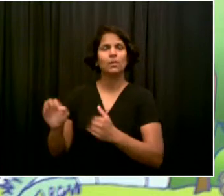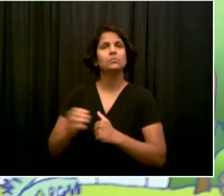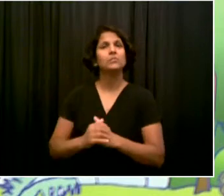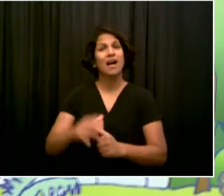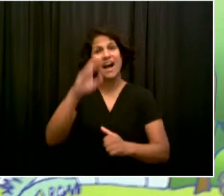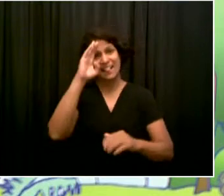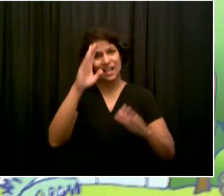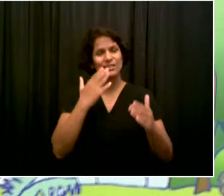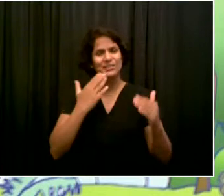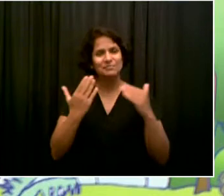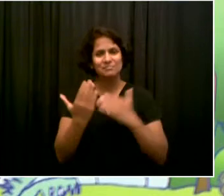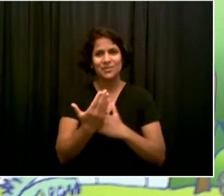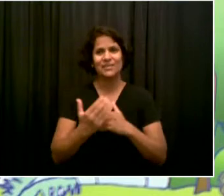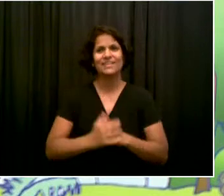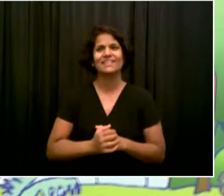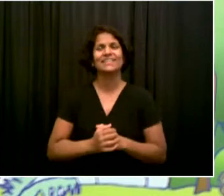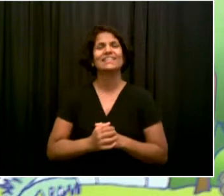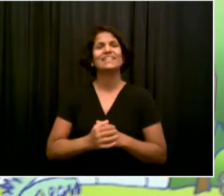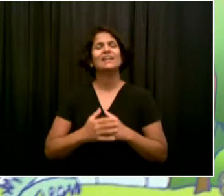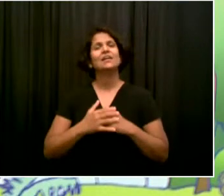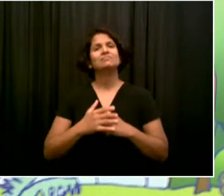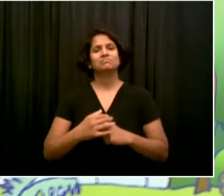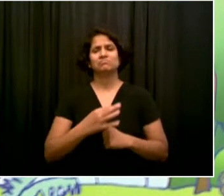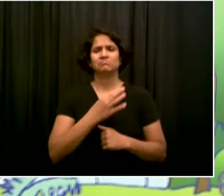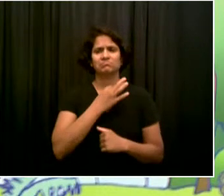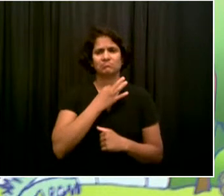THE NEXT QUESTION GOES TO DANA RUBENSTEIN